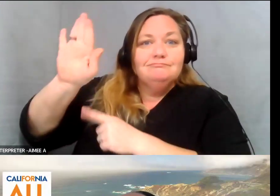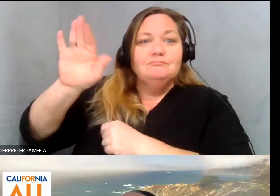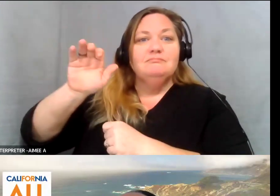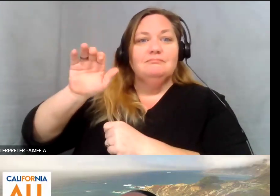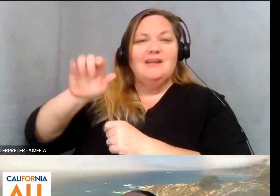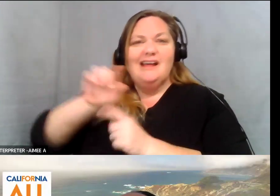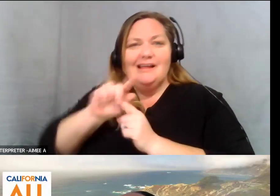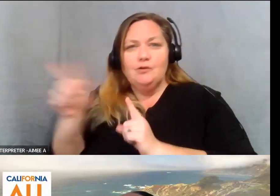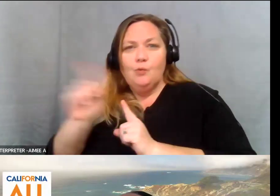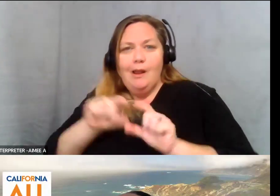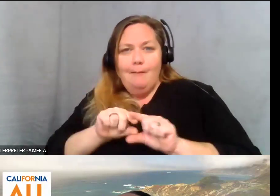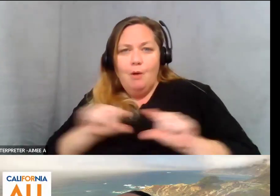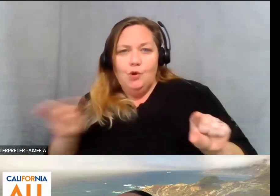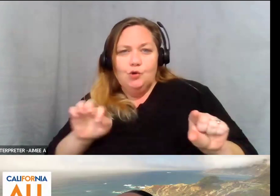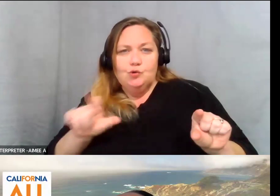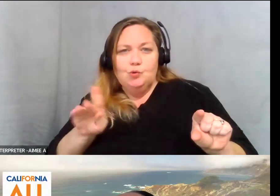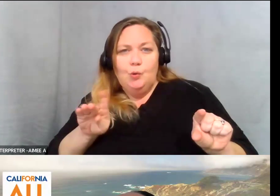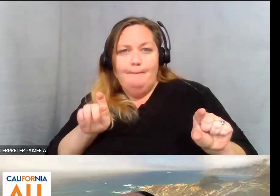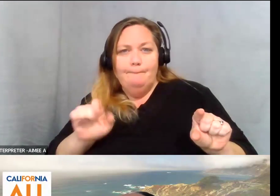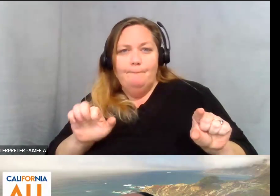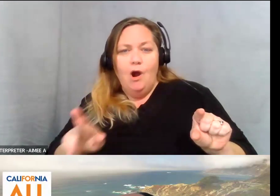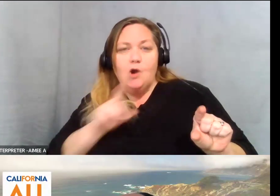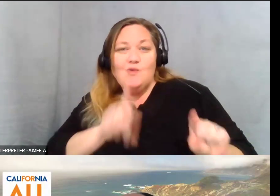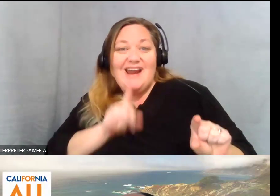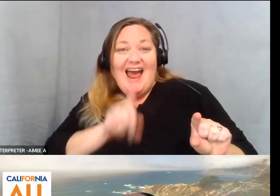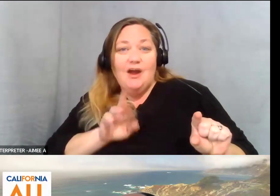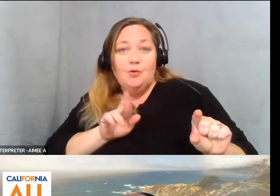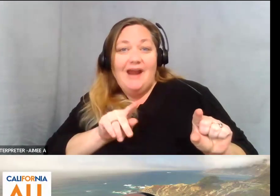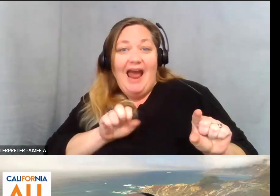bottom of your toolbar under reactions, and we'll prompt you to unmute yourself, and you're welcome